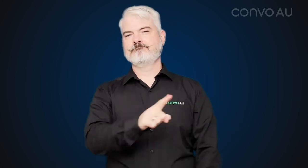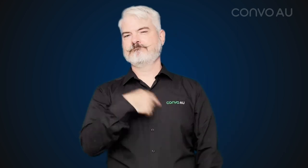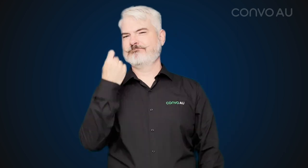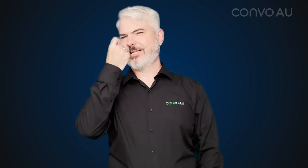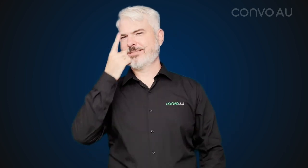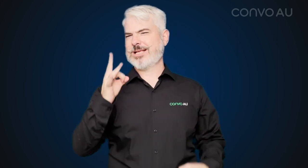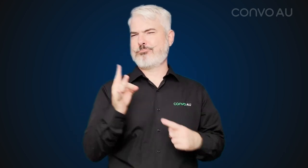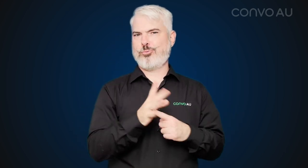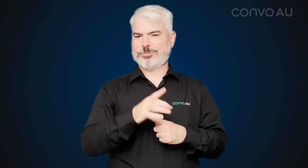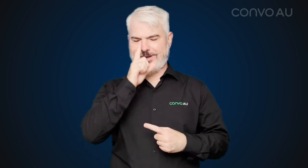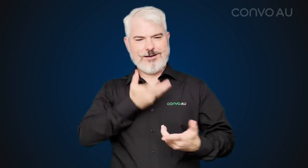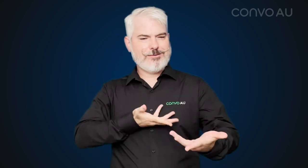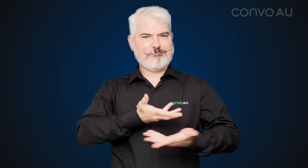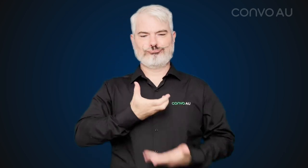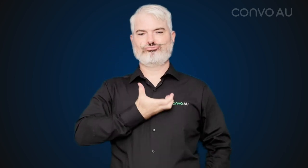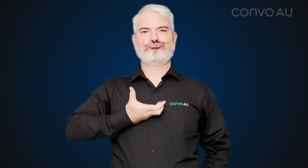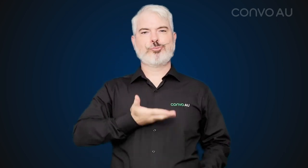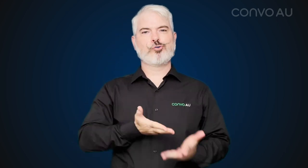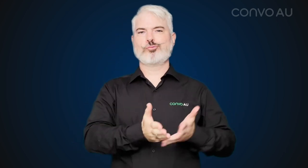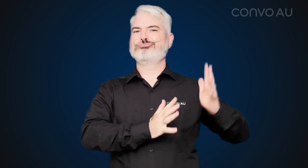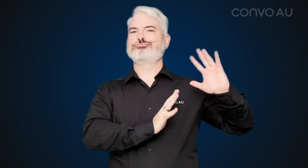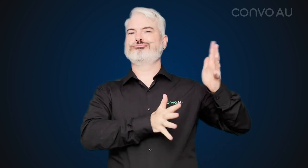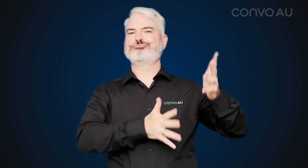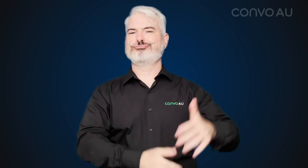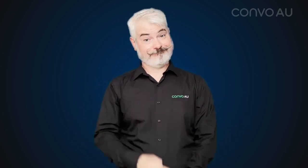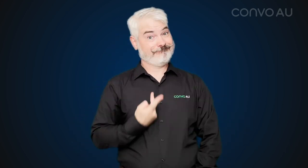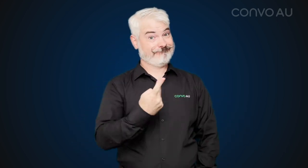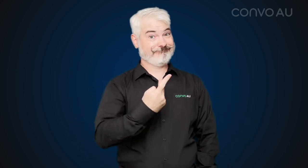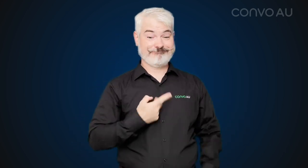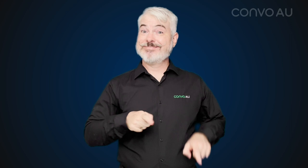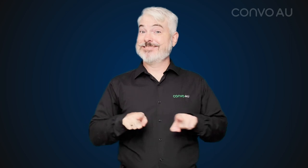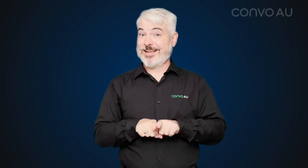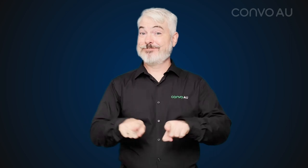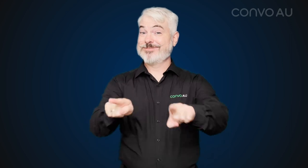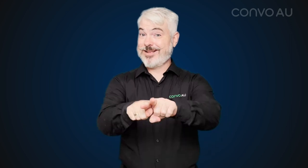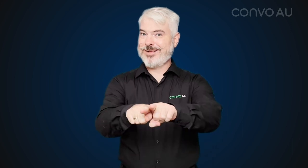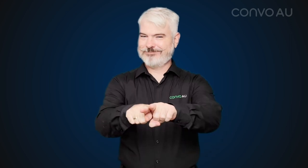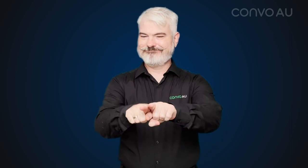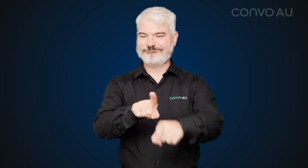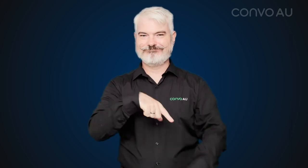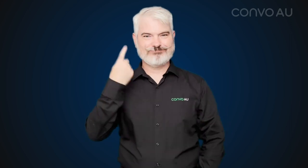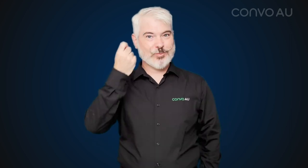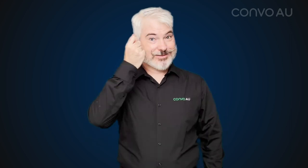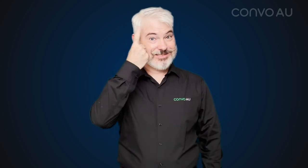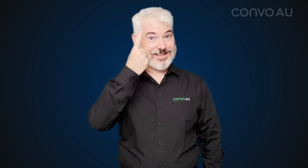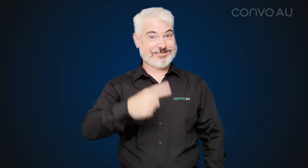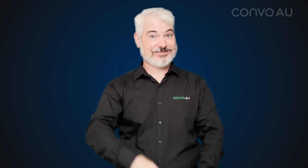We understand it is important to be able to communicate through Auslan - Because we understand you.